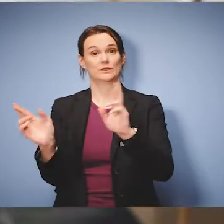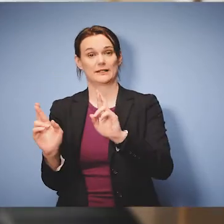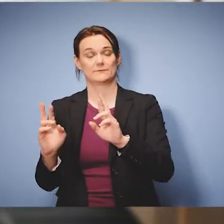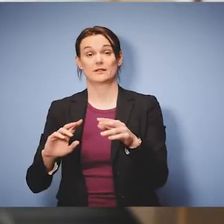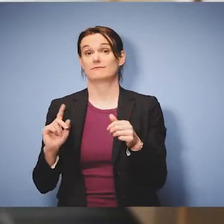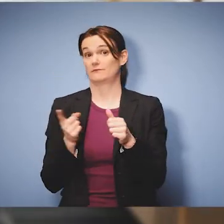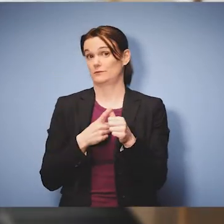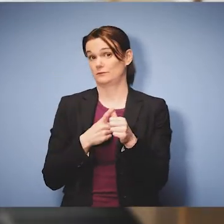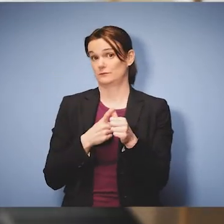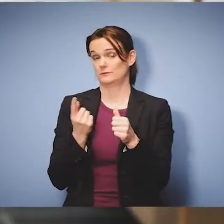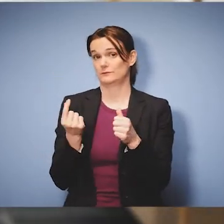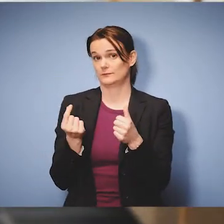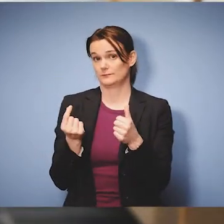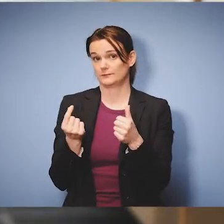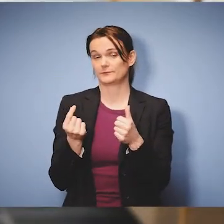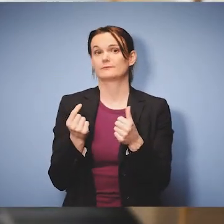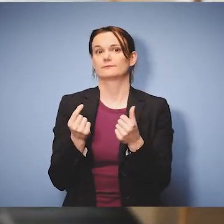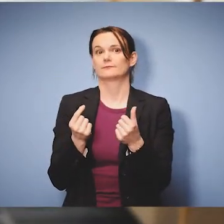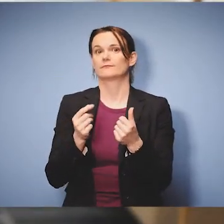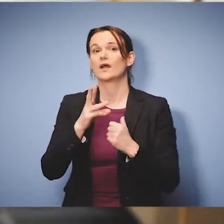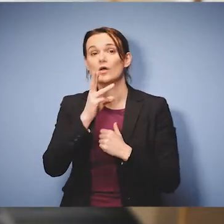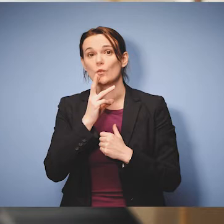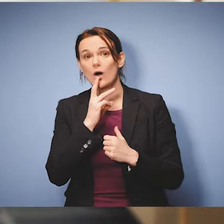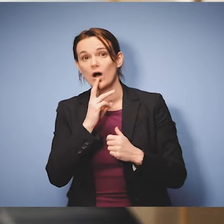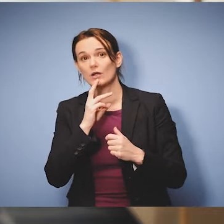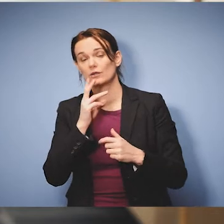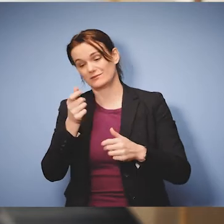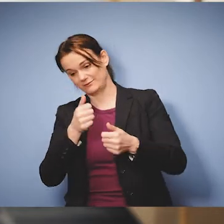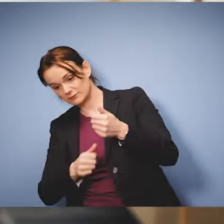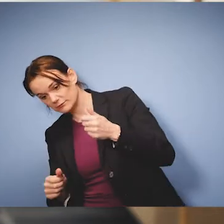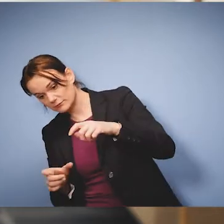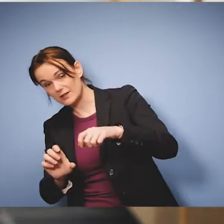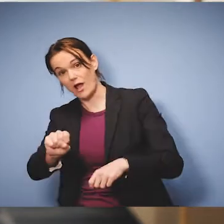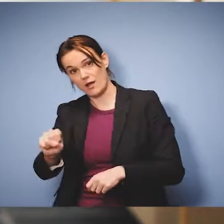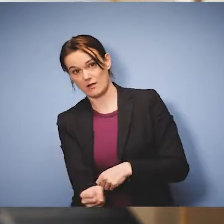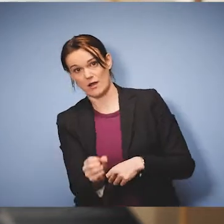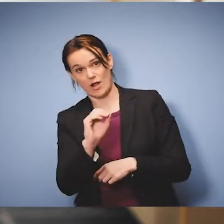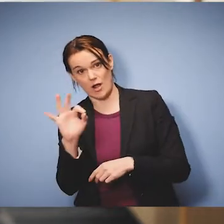So the very first thing we have to do is make sure that there are shutoff valves underneath the sink and make sure that they work.